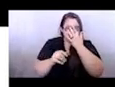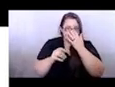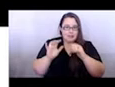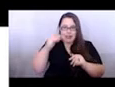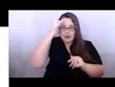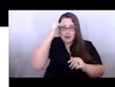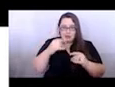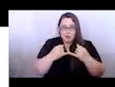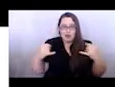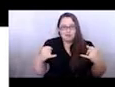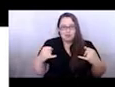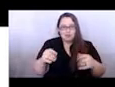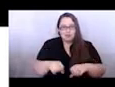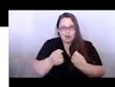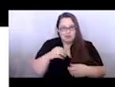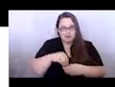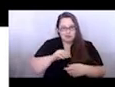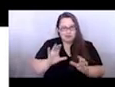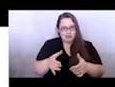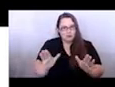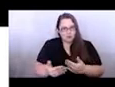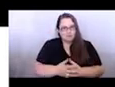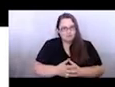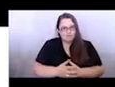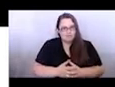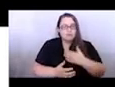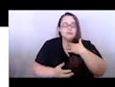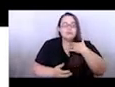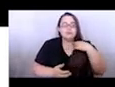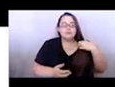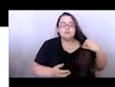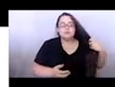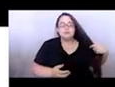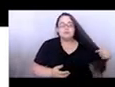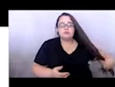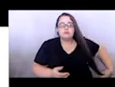Setting an intellectual boundary may sound like you can disagree without being mean or rude.